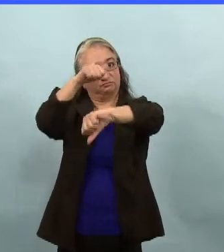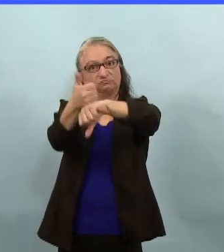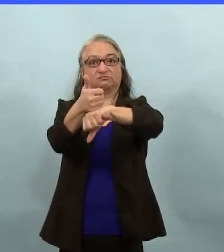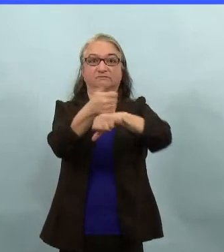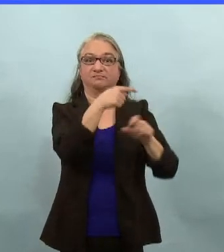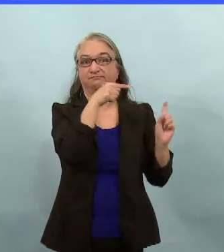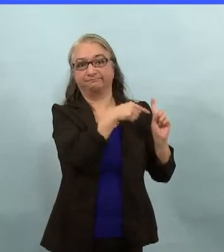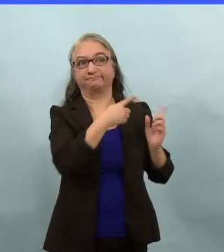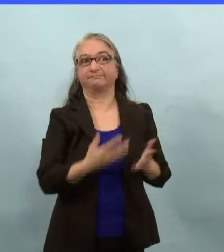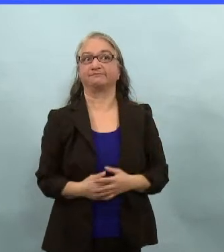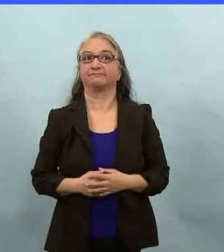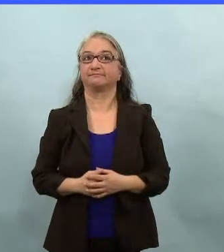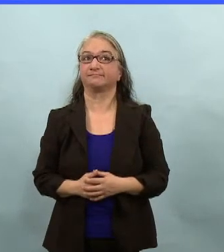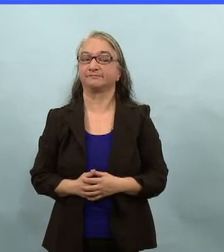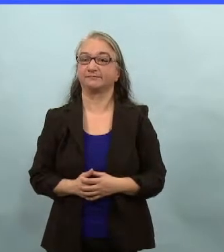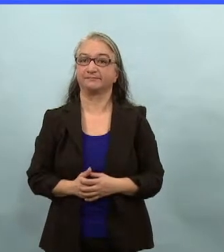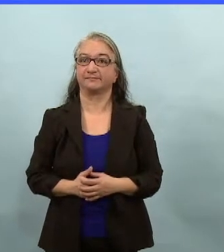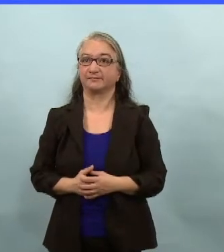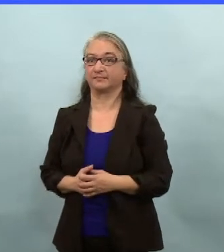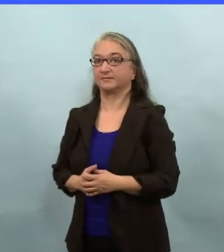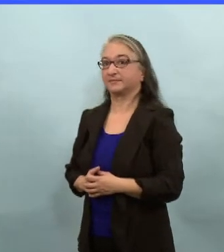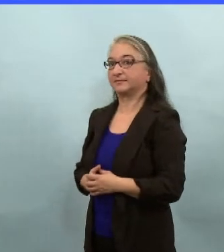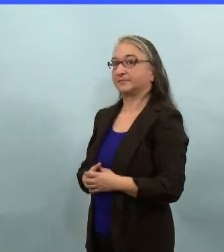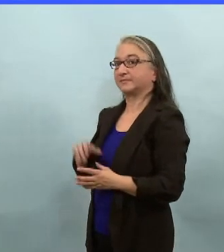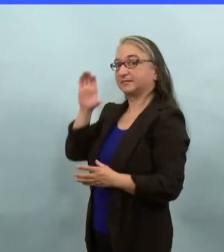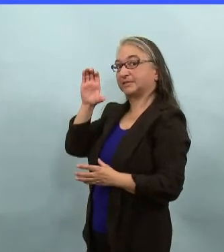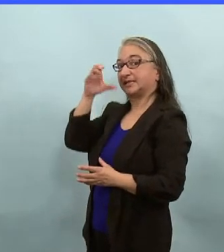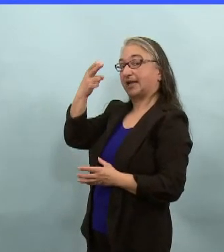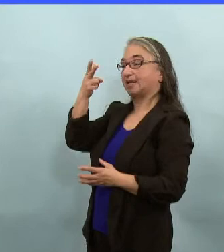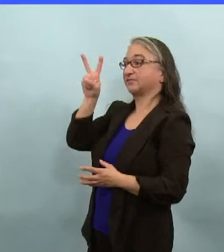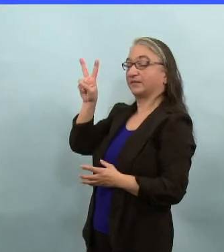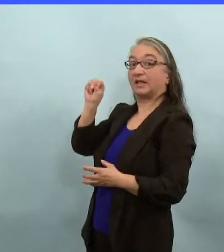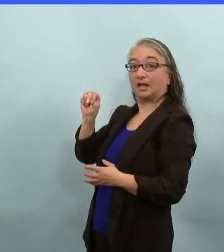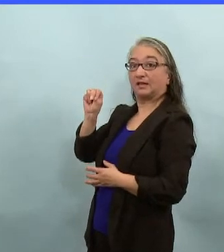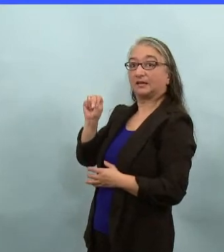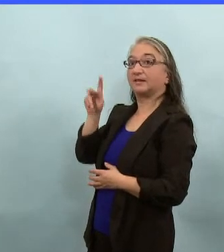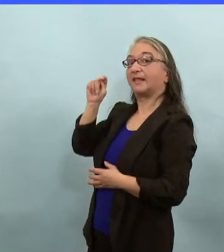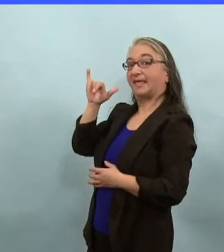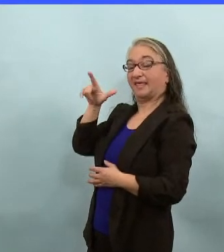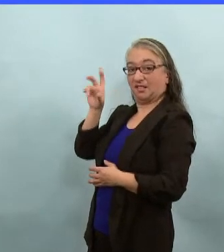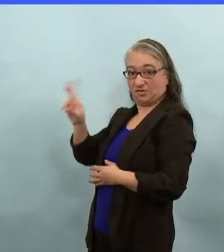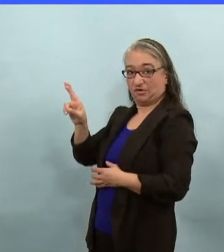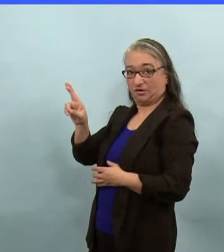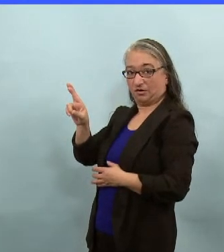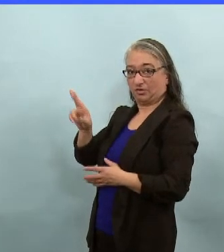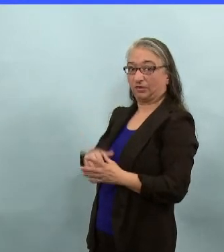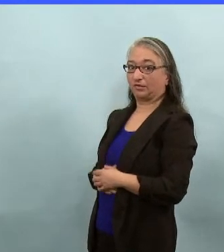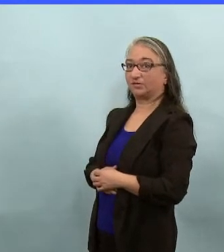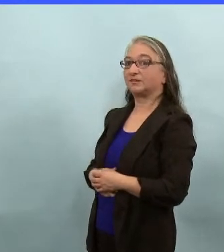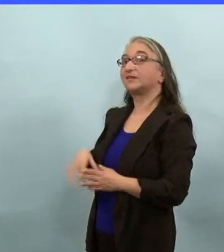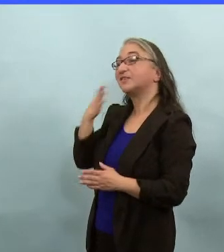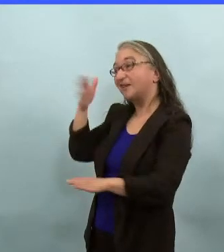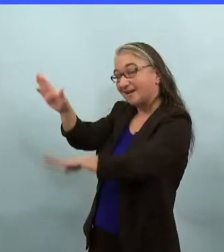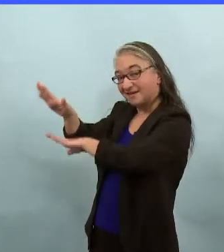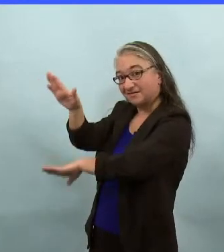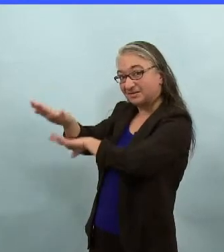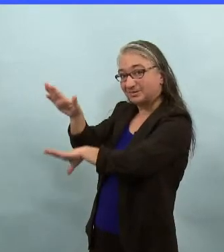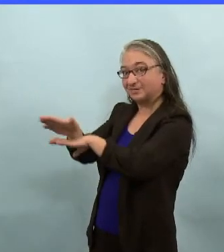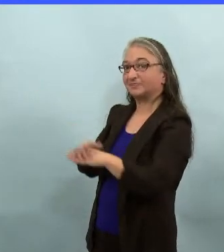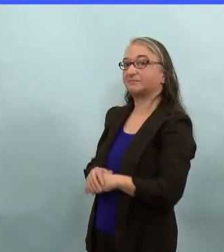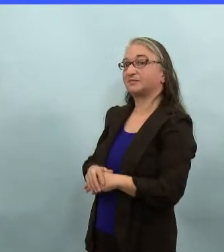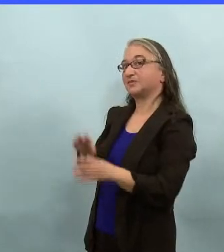from chvn taylor hi good afternoon dr advil can you just explain what that shift to managing